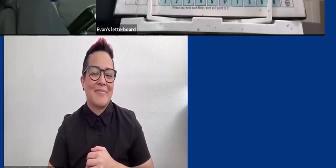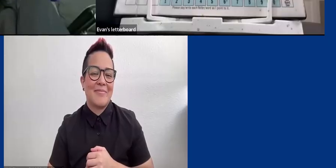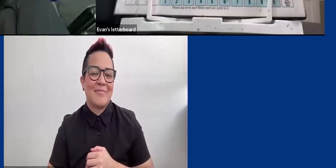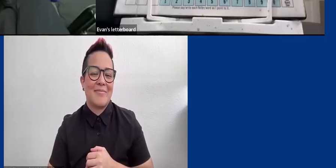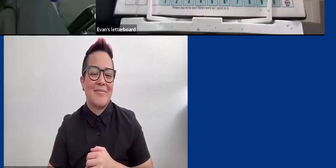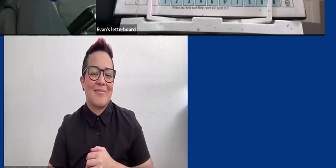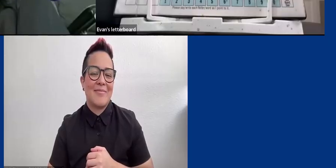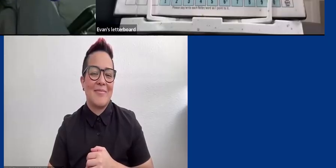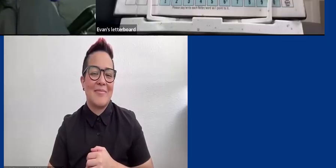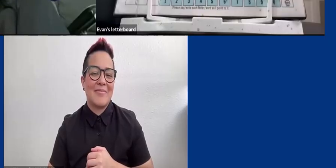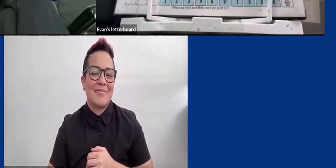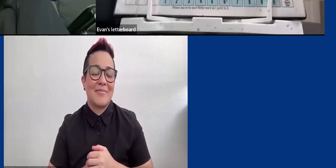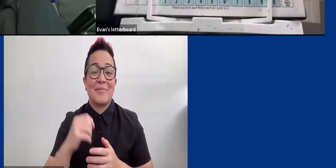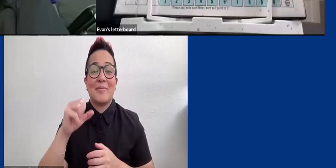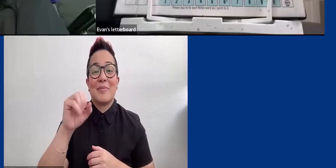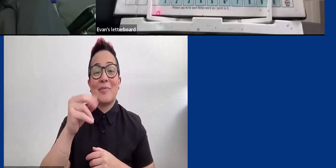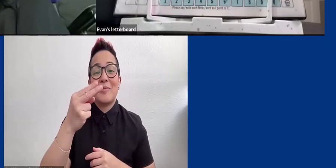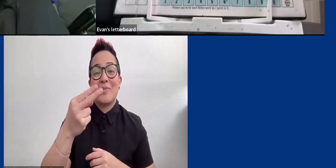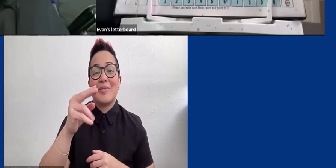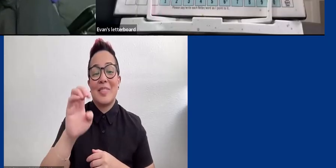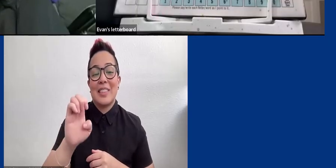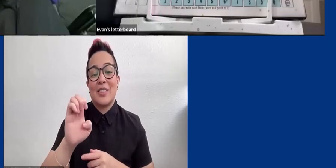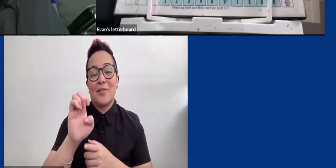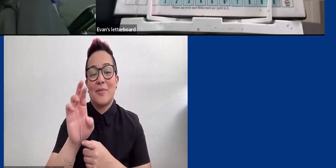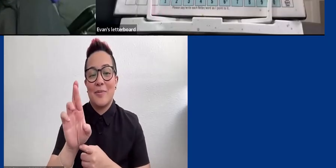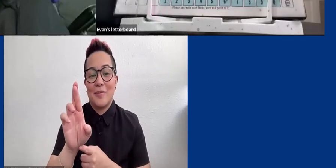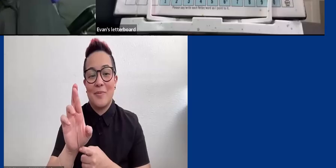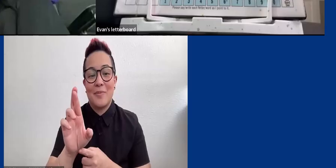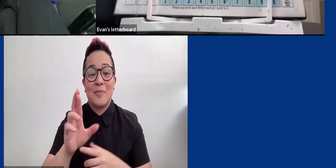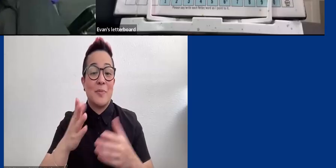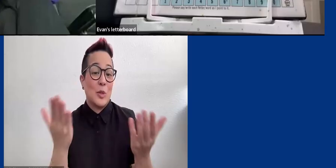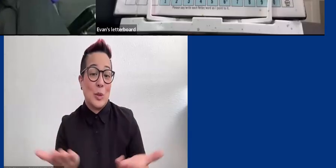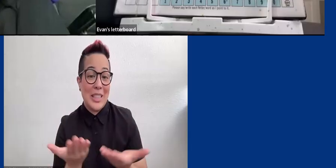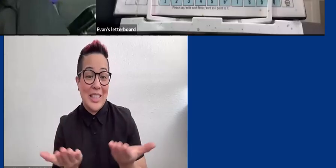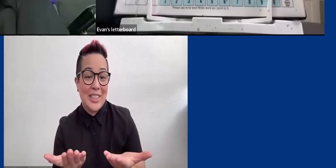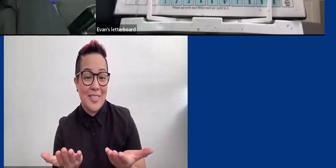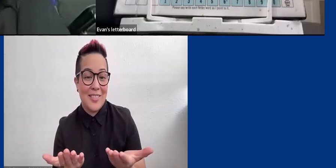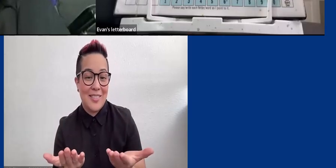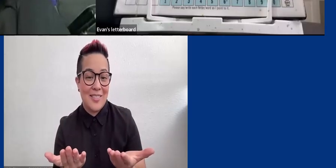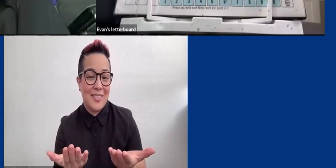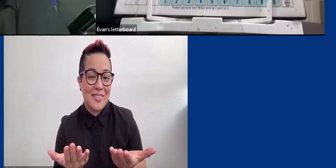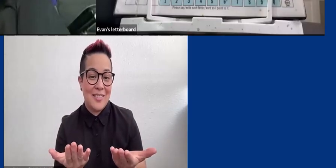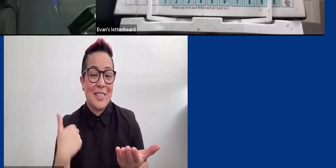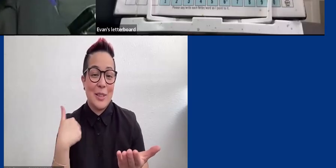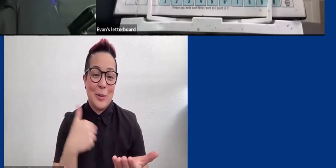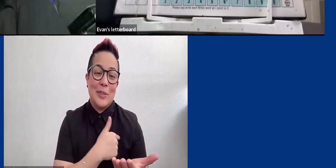So H-E-R-E. So here we go.